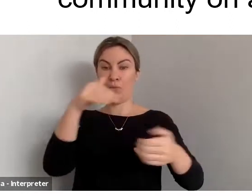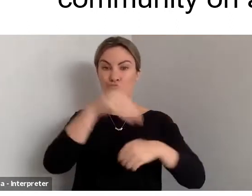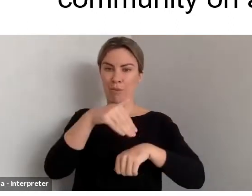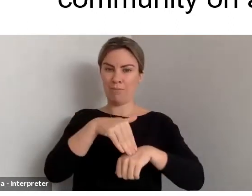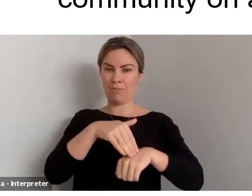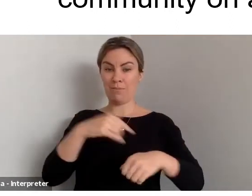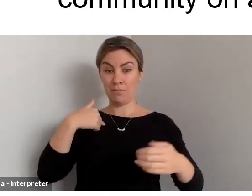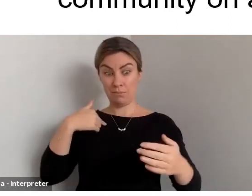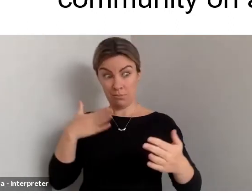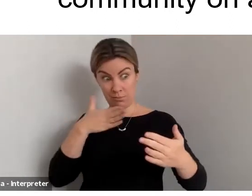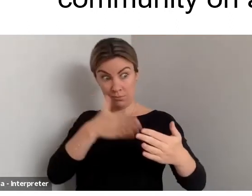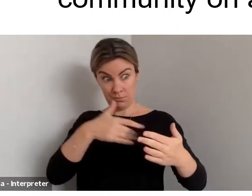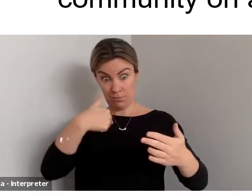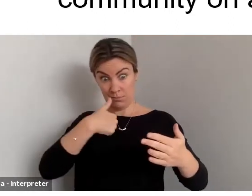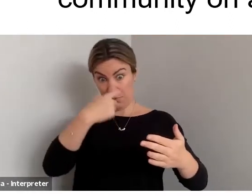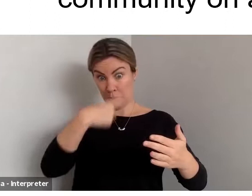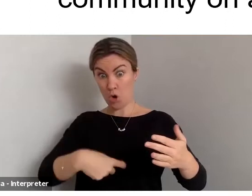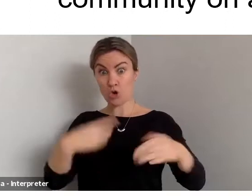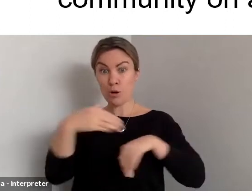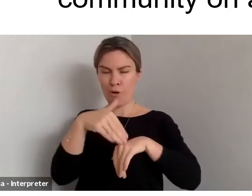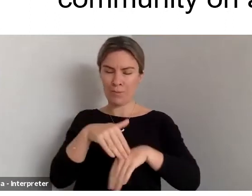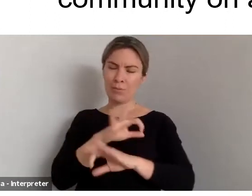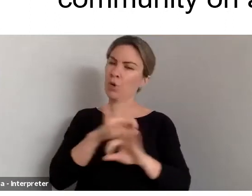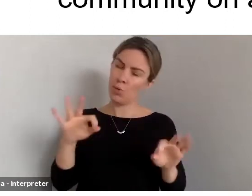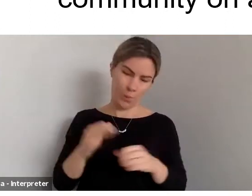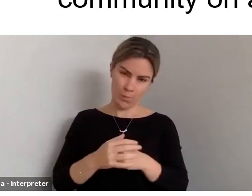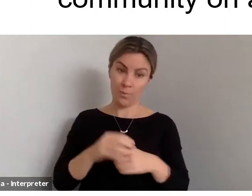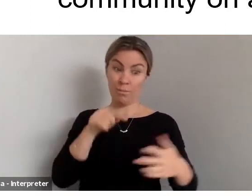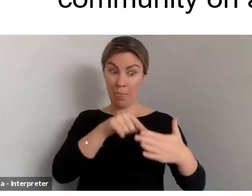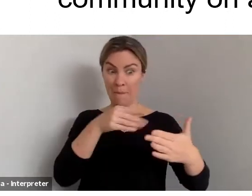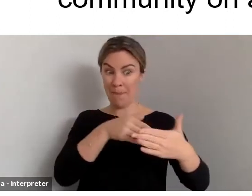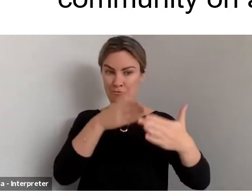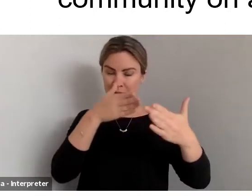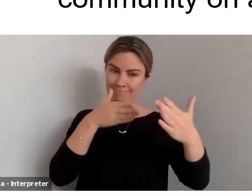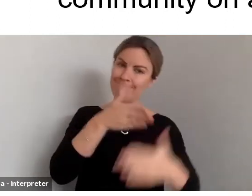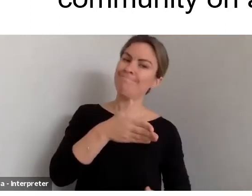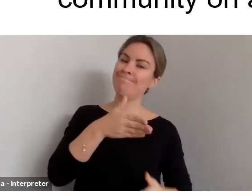That is the official definition that I will be working off, as my